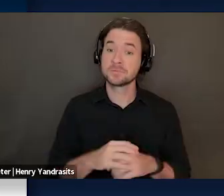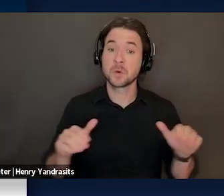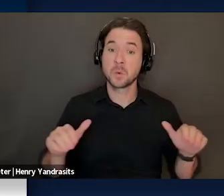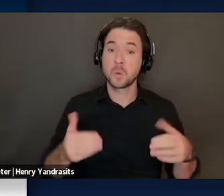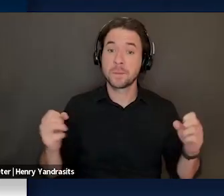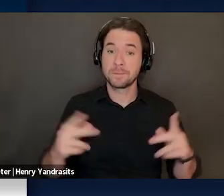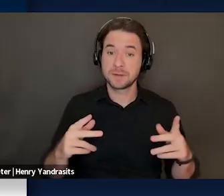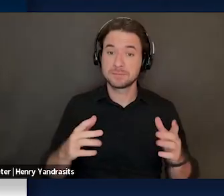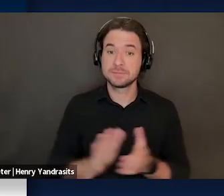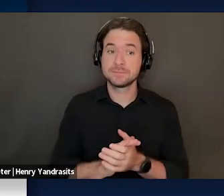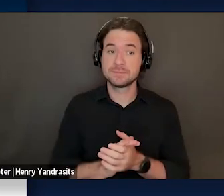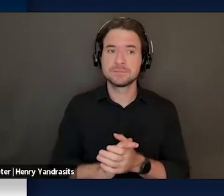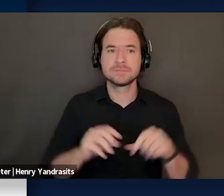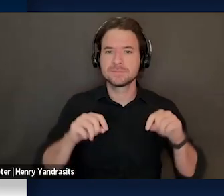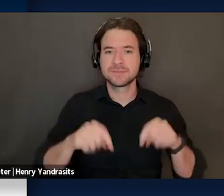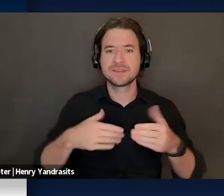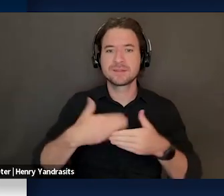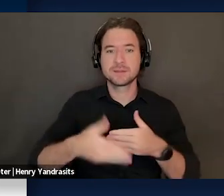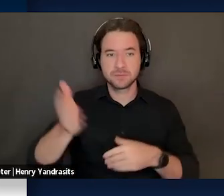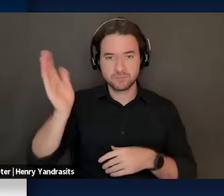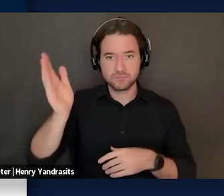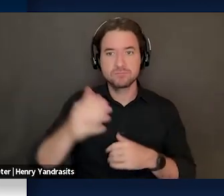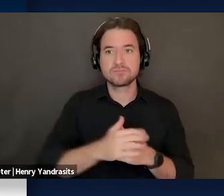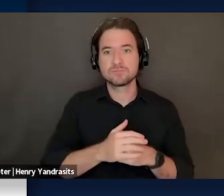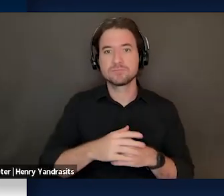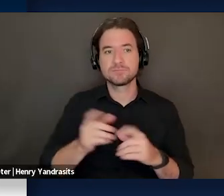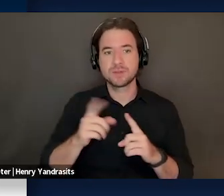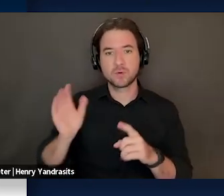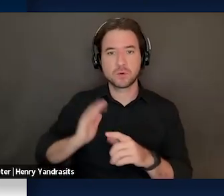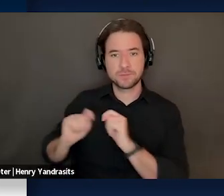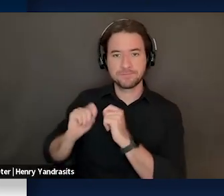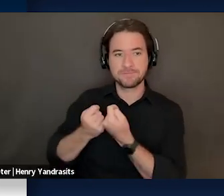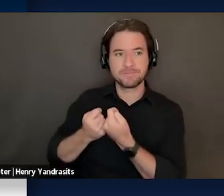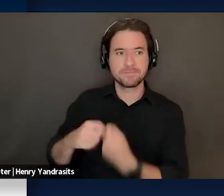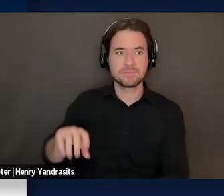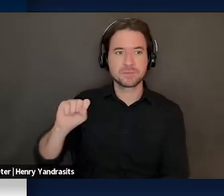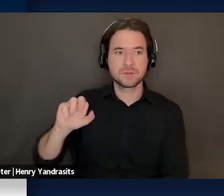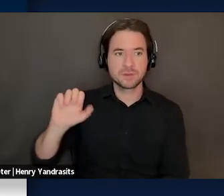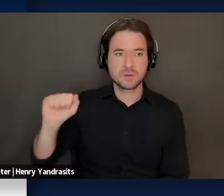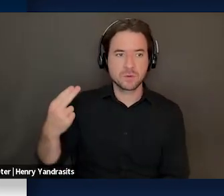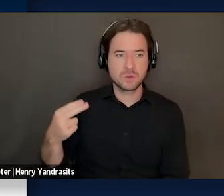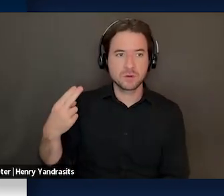Um, so this, uh, next presentation is by our team, uh, Sarah Hughes, Mae Rhee.